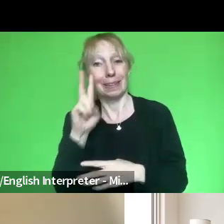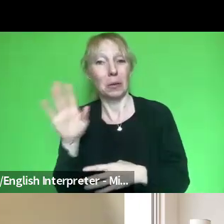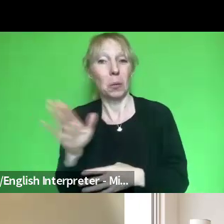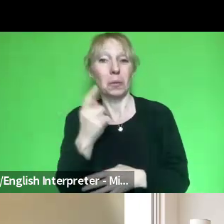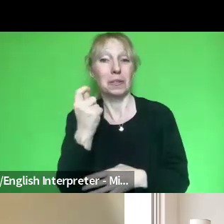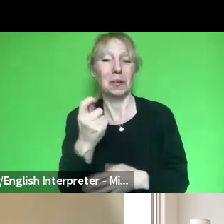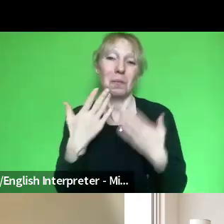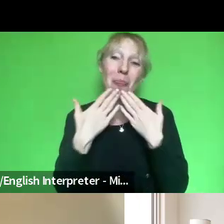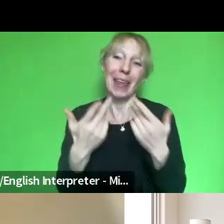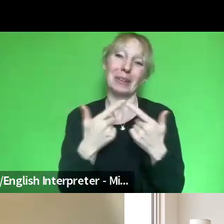Alice: Thank you. Bye-bye.